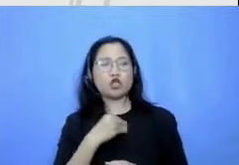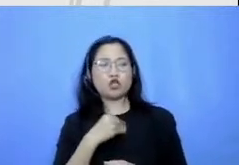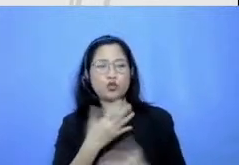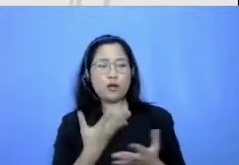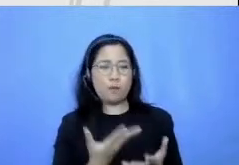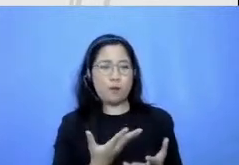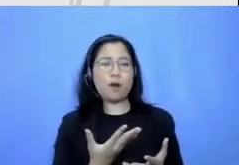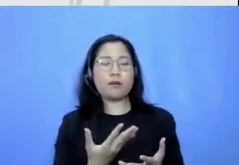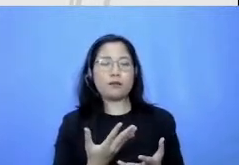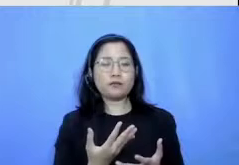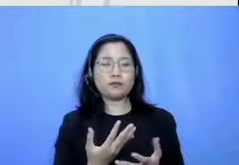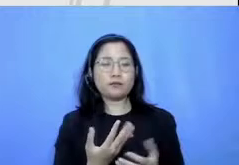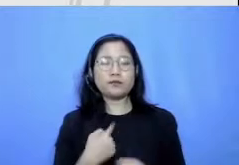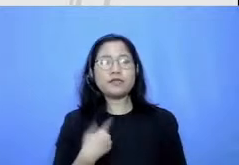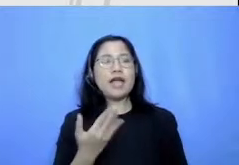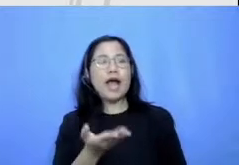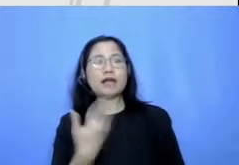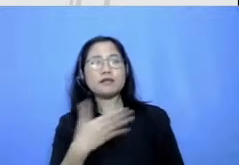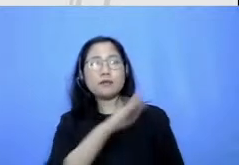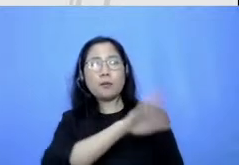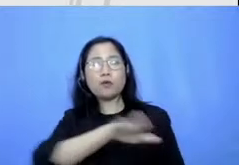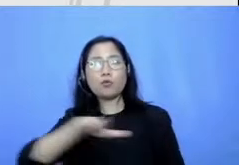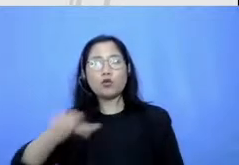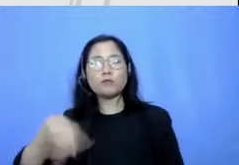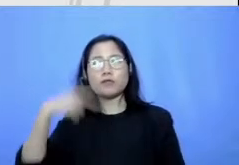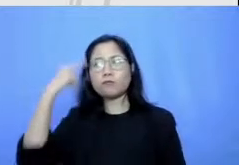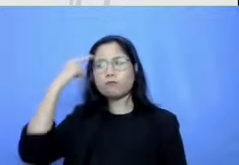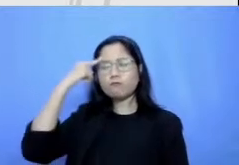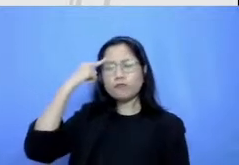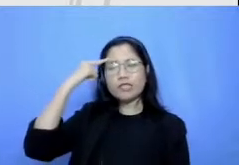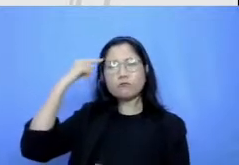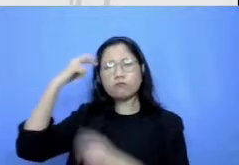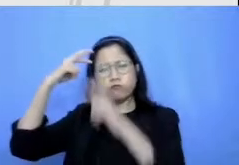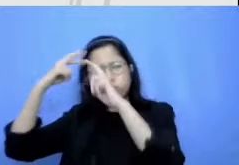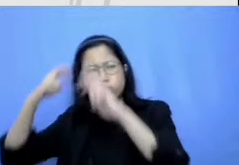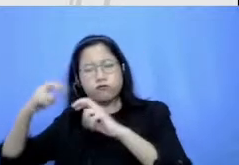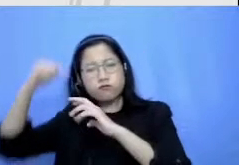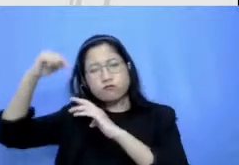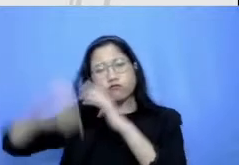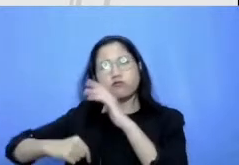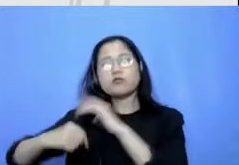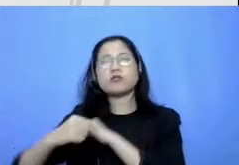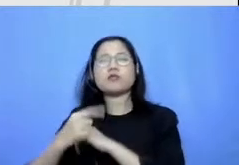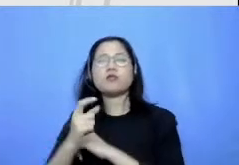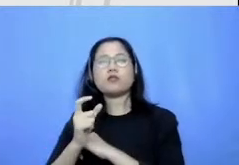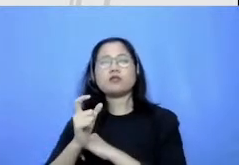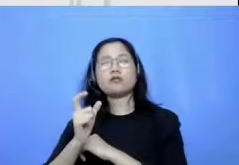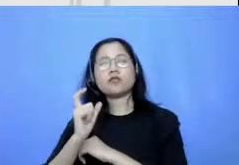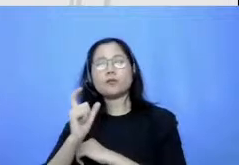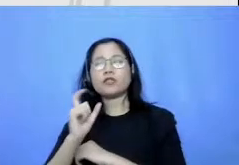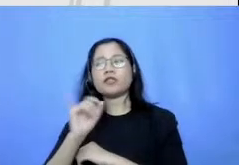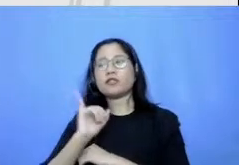invite students to beliin storming to write each of their ideas in the Sticky Note